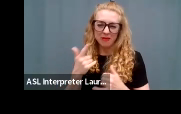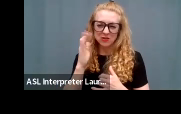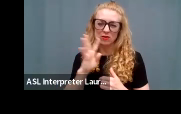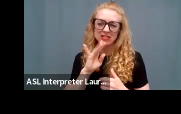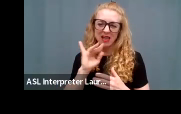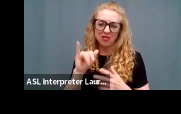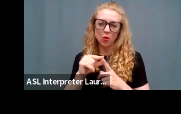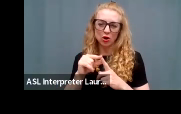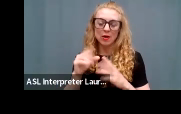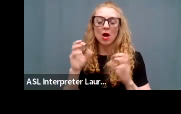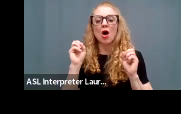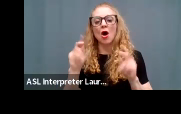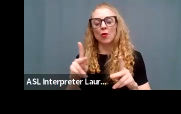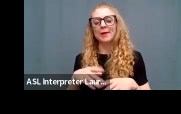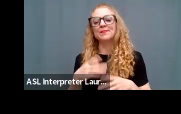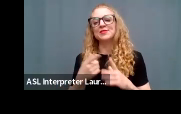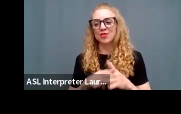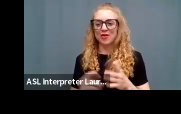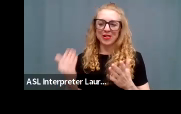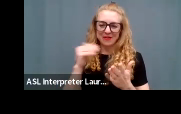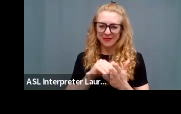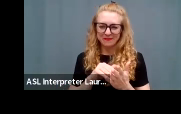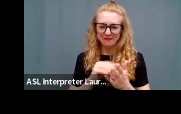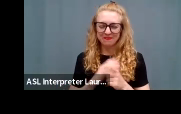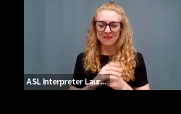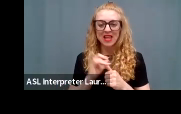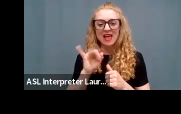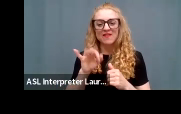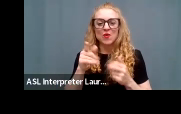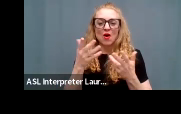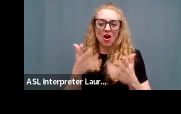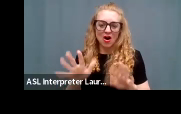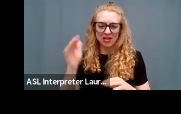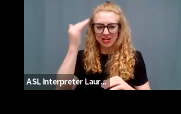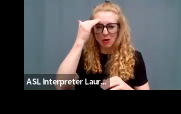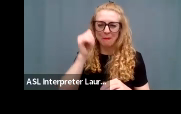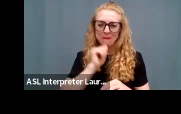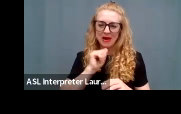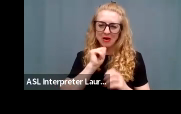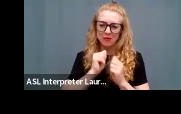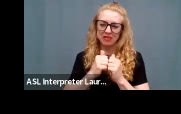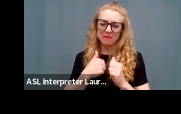let's start over here so basic if you already know this just bear with me for another slide or two